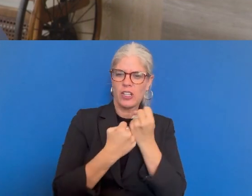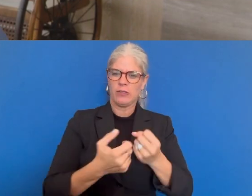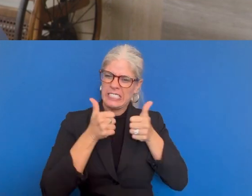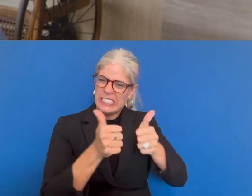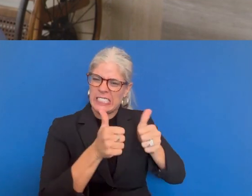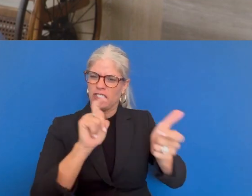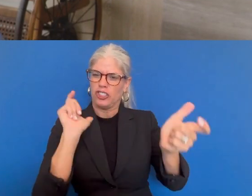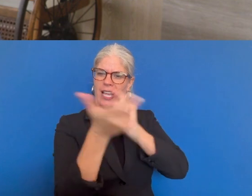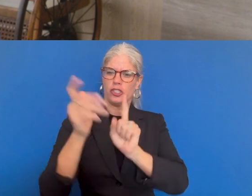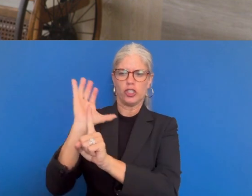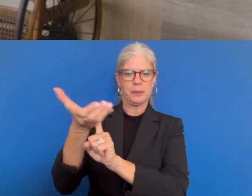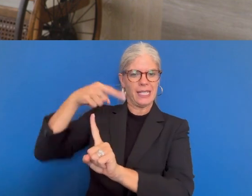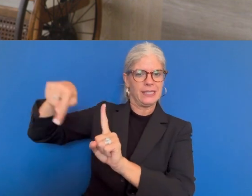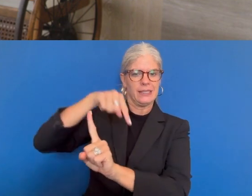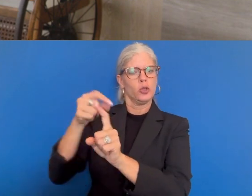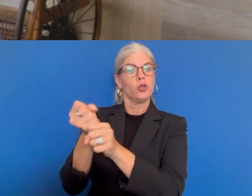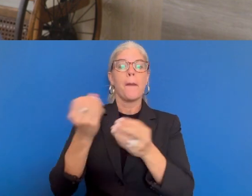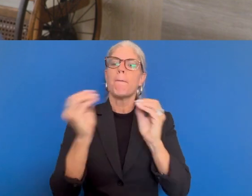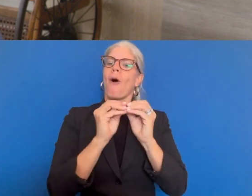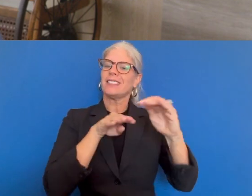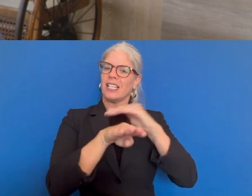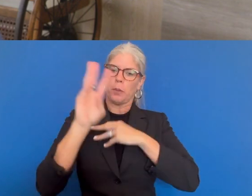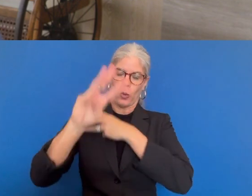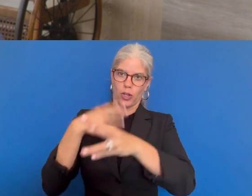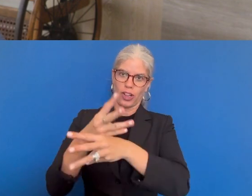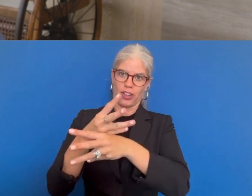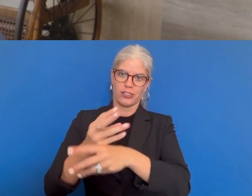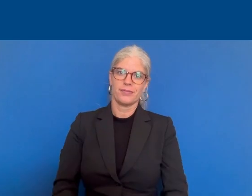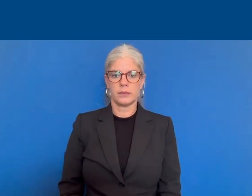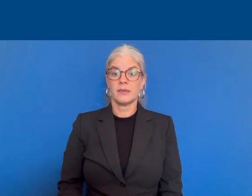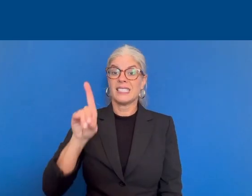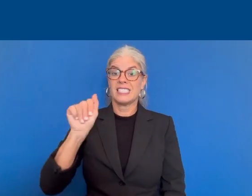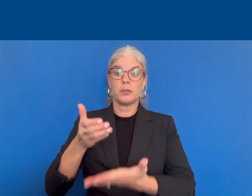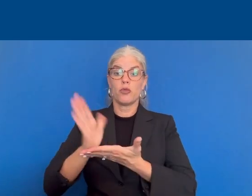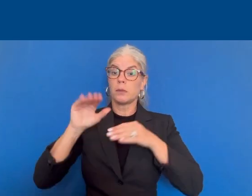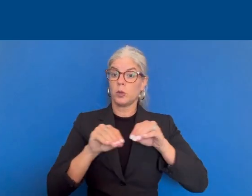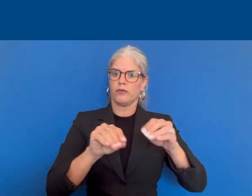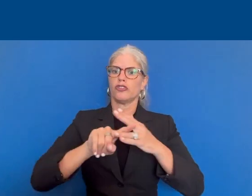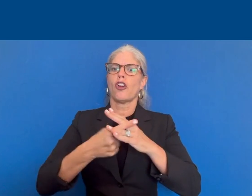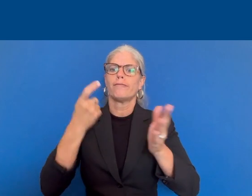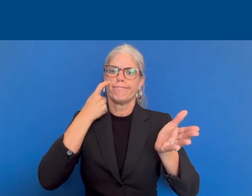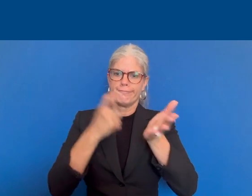striving to change their circumstances to create a more accessible world. The Disability Rights Movement began gaining traction